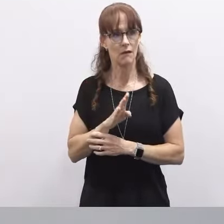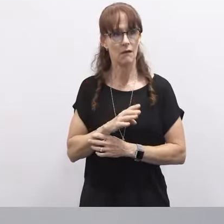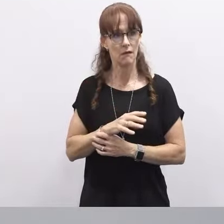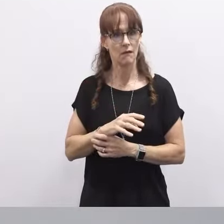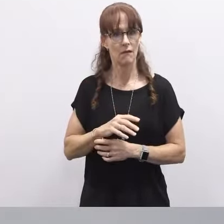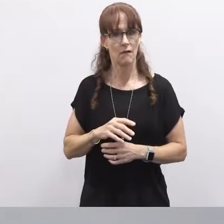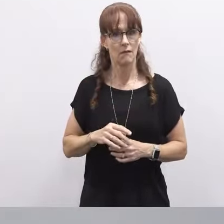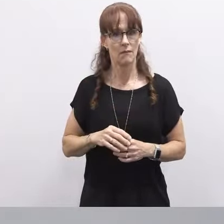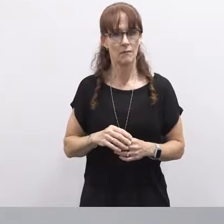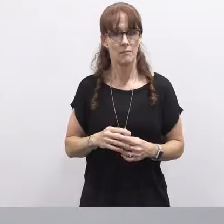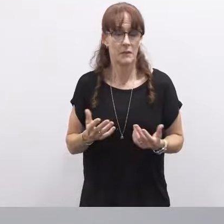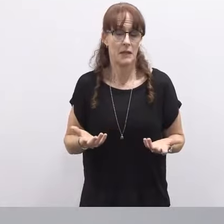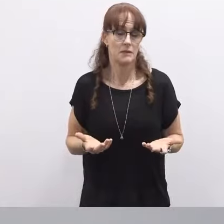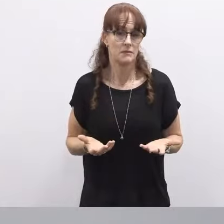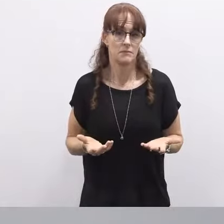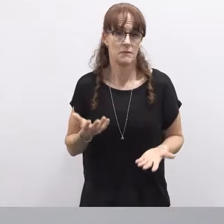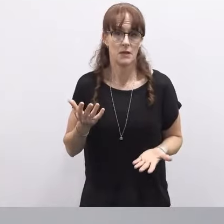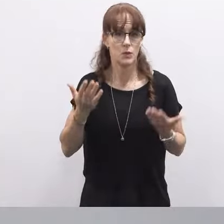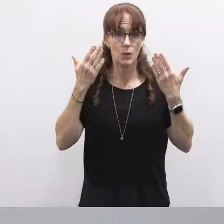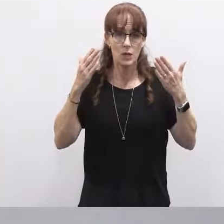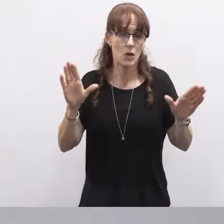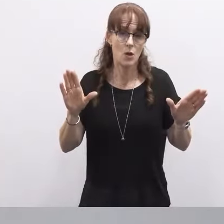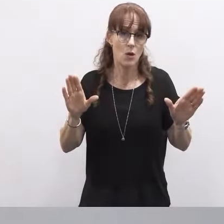that you wouldn't know about otherwise.